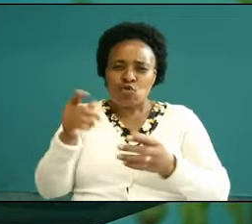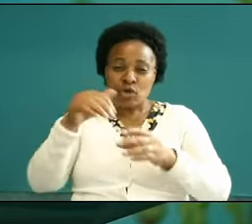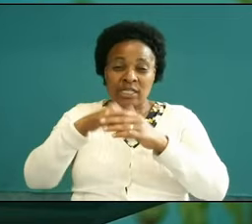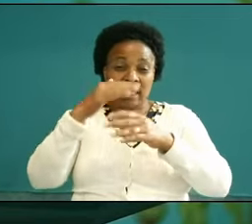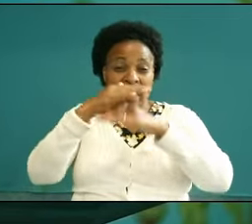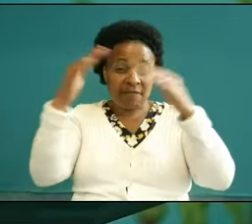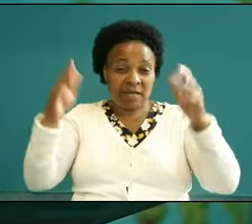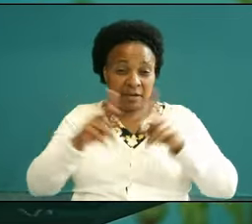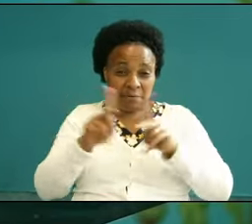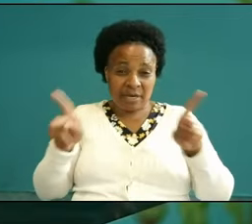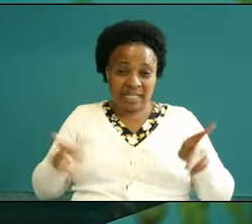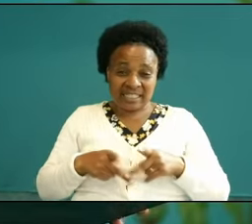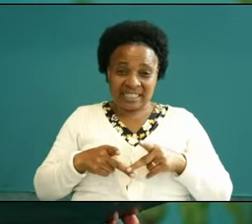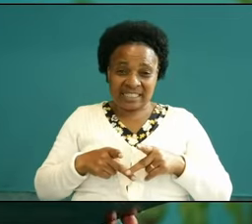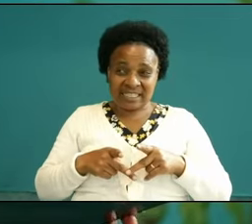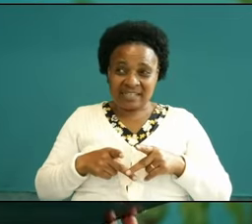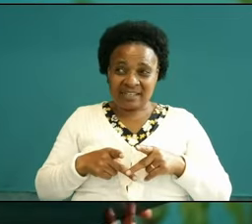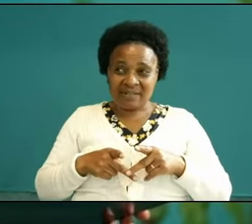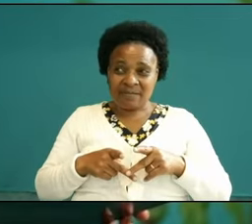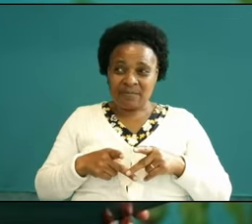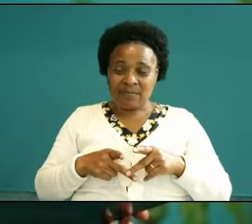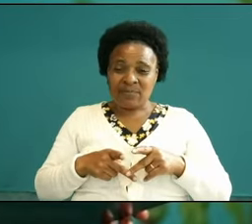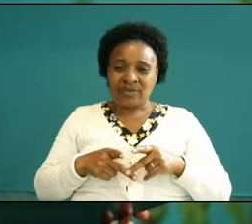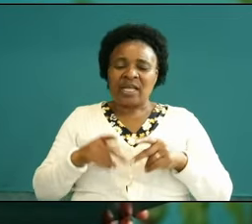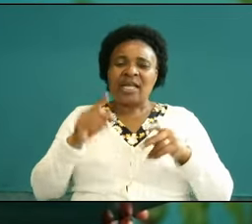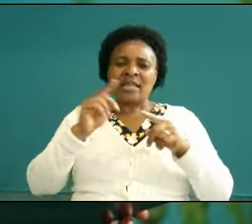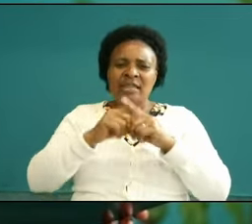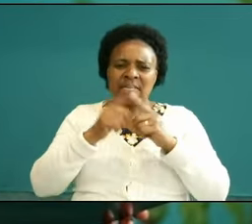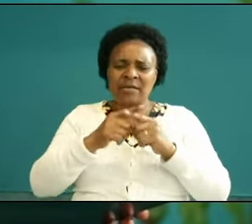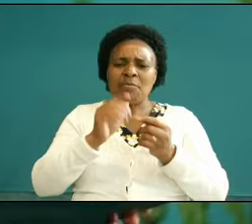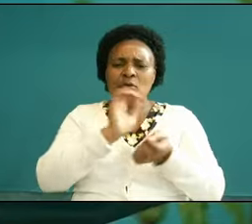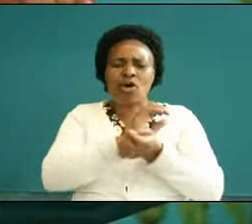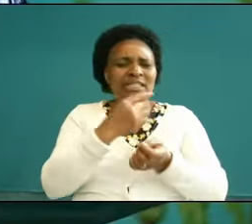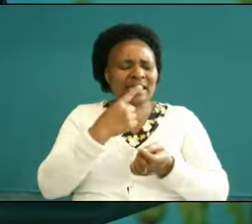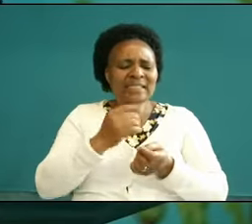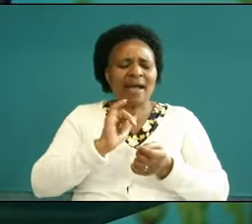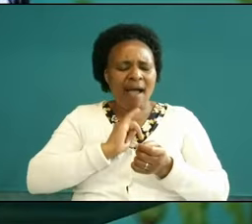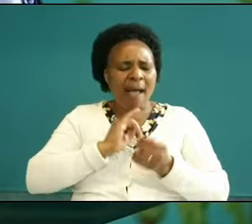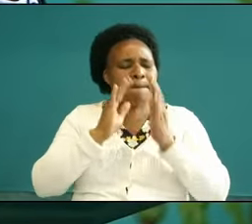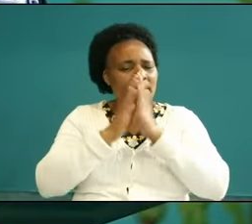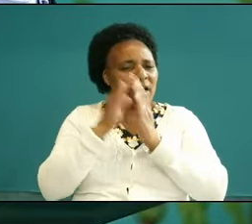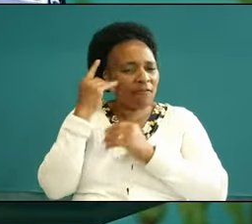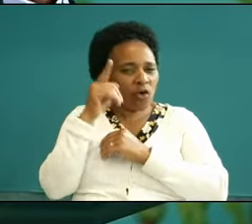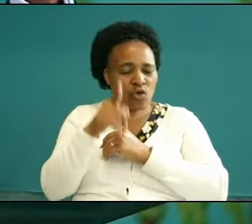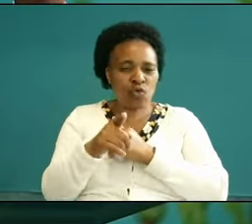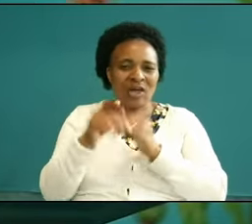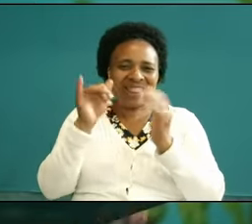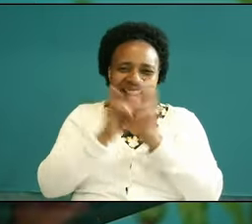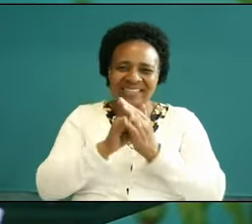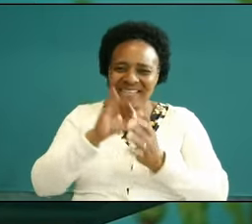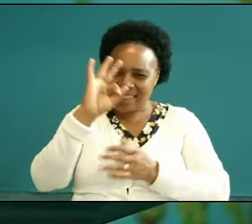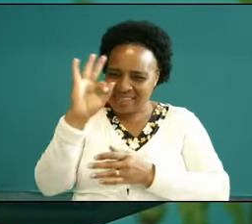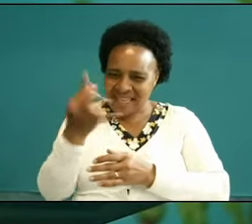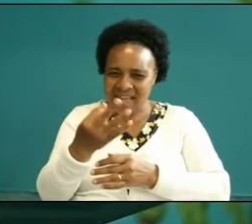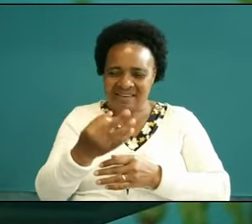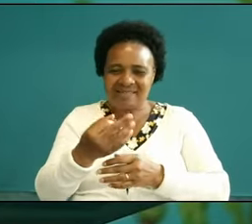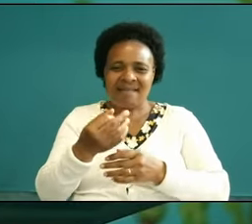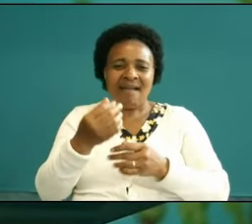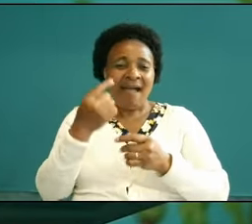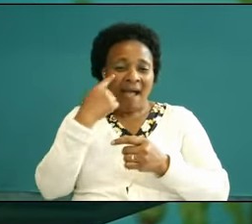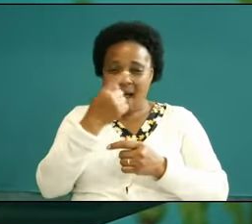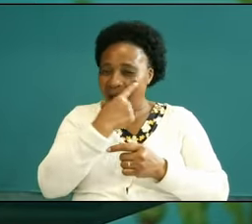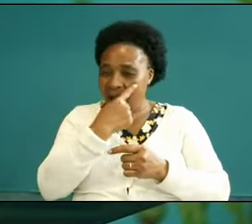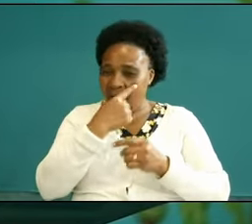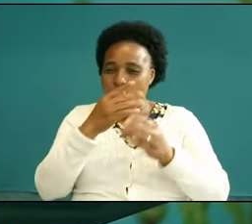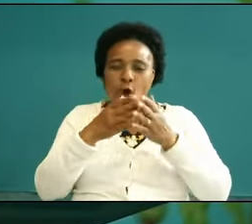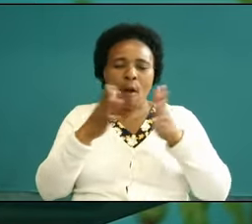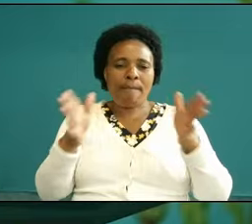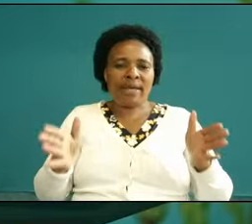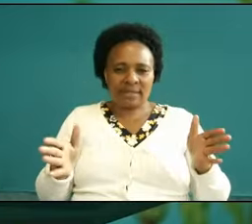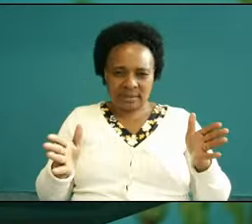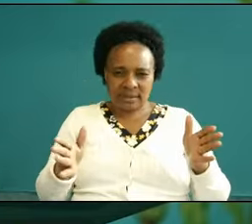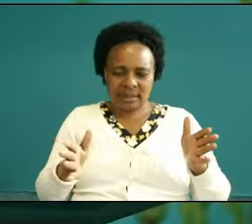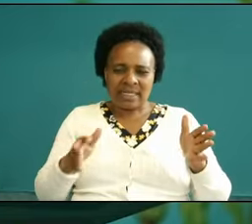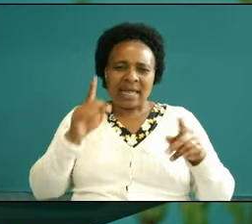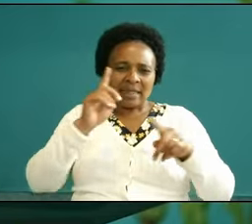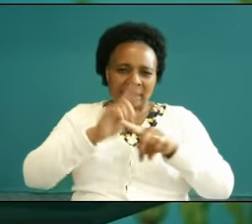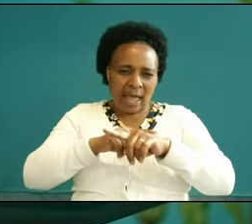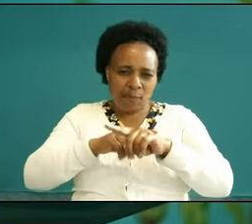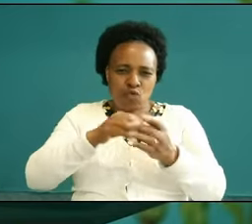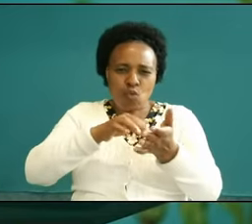and Paul says I pray for you that your third eye may be opened as you walk into the ring